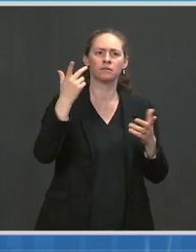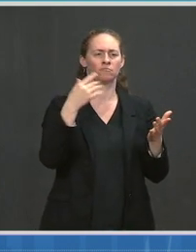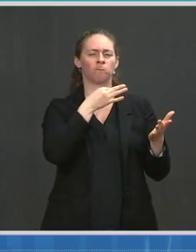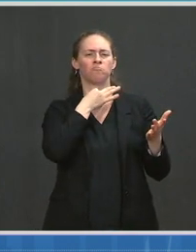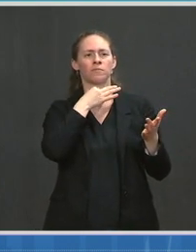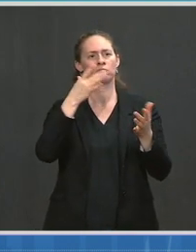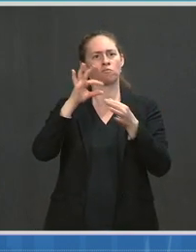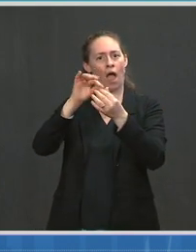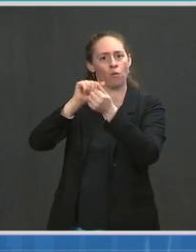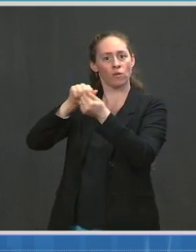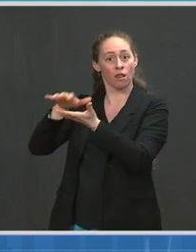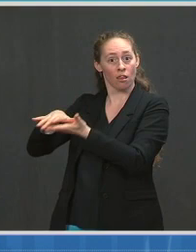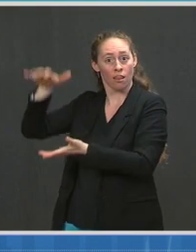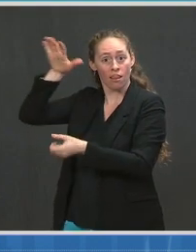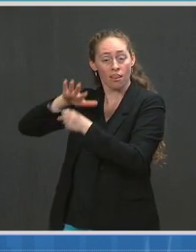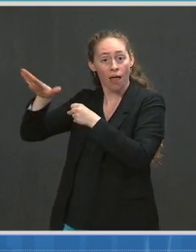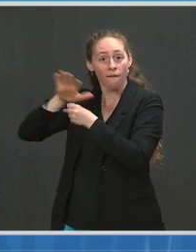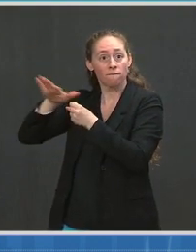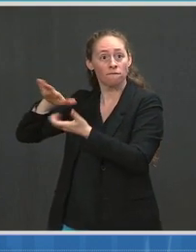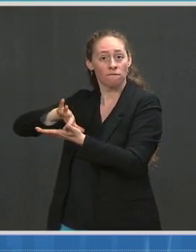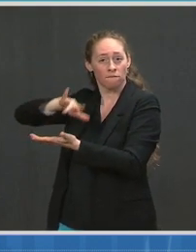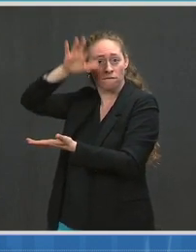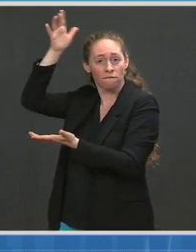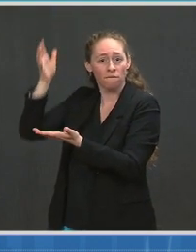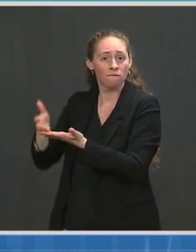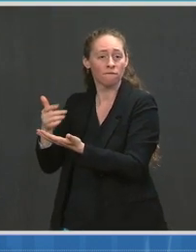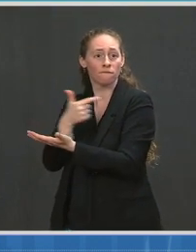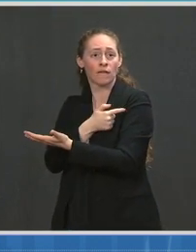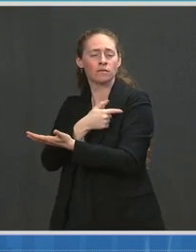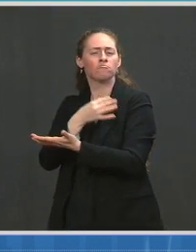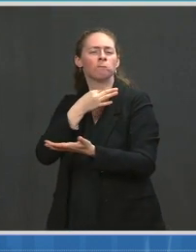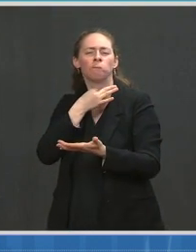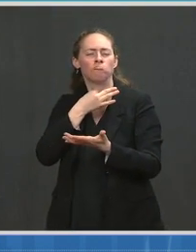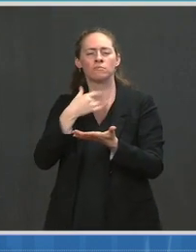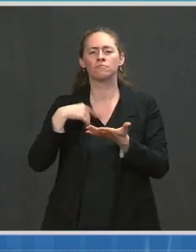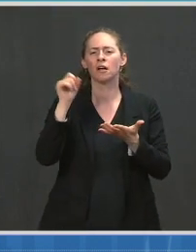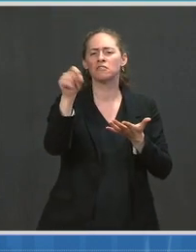Mr. Zients: So thanks Zeke. First I want to start with we're doubling our original goal